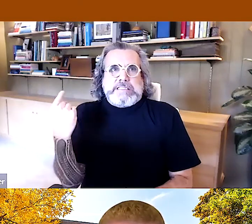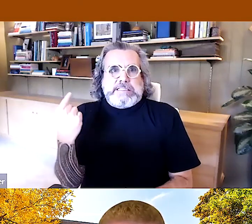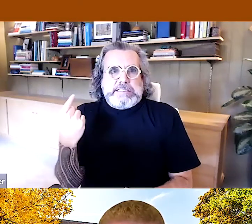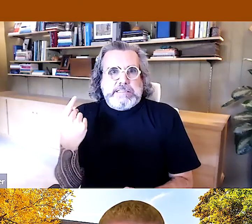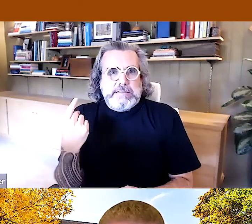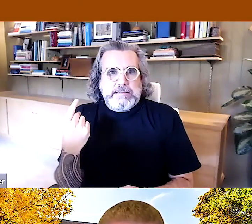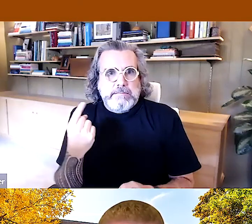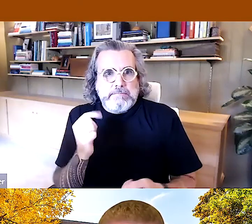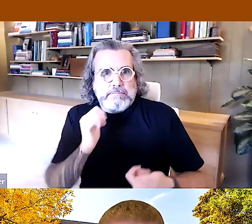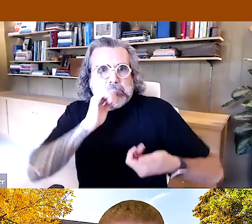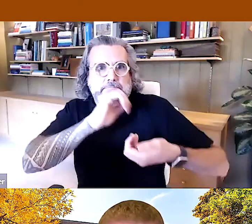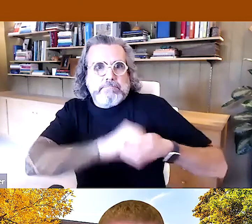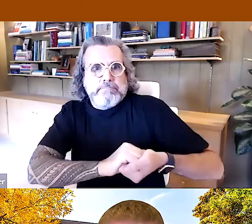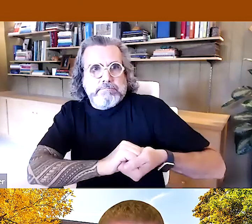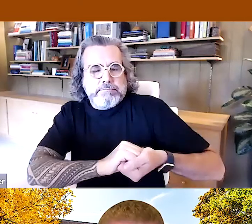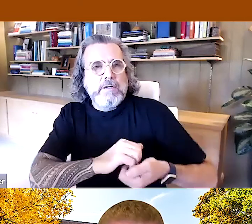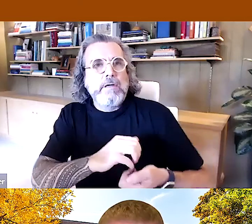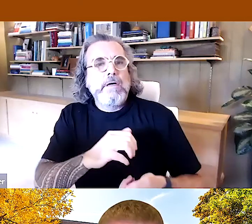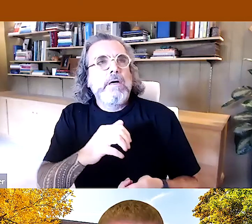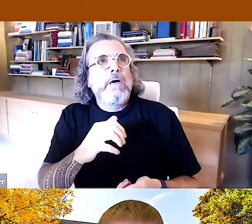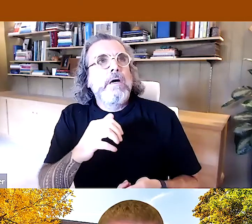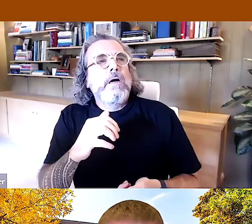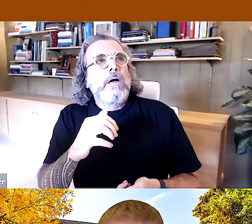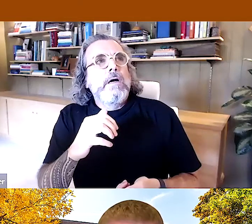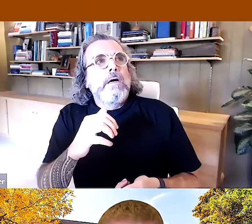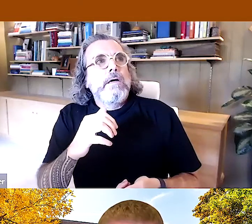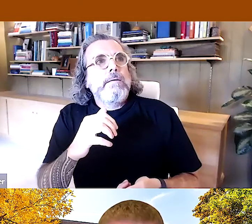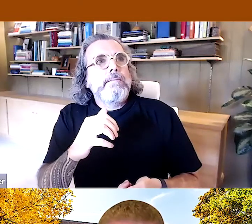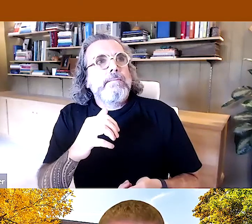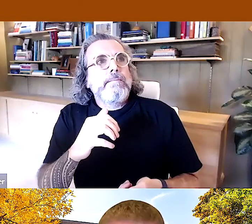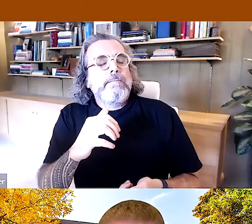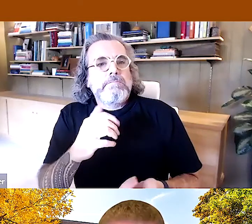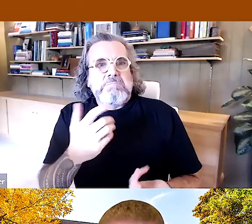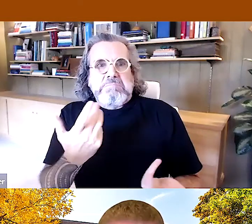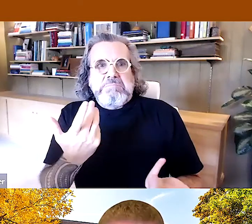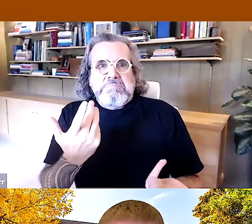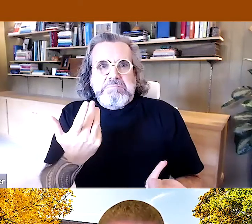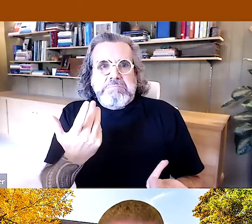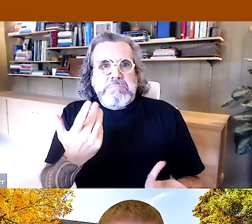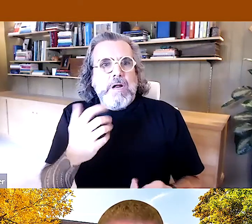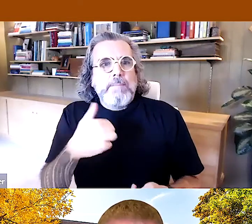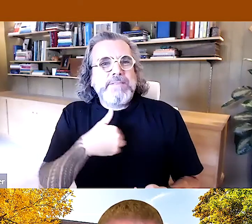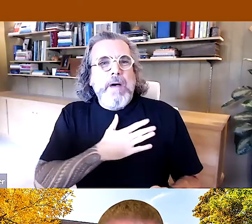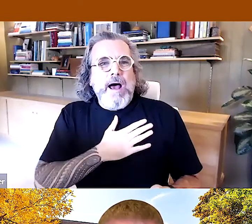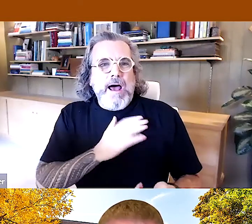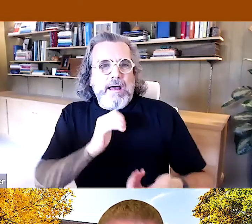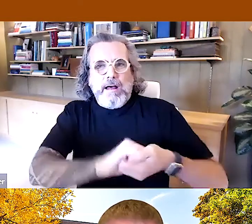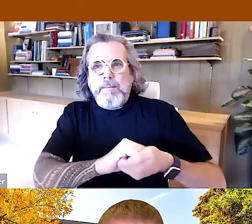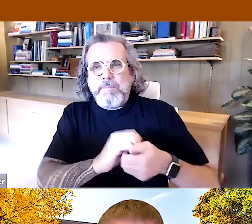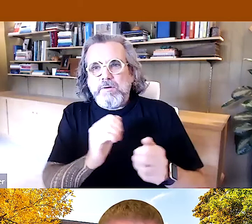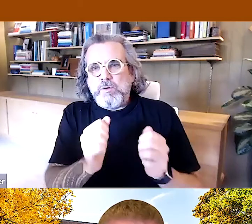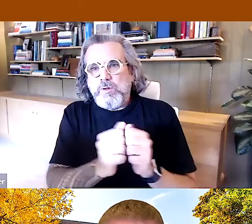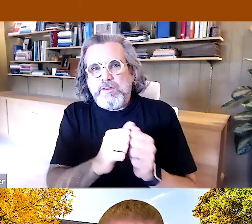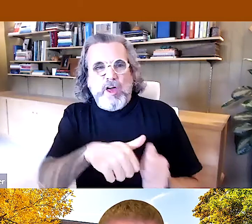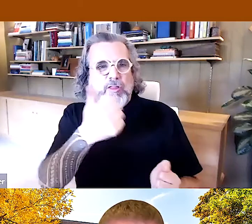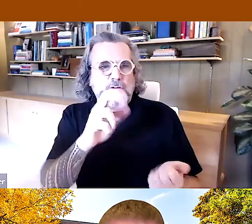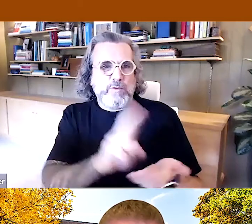I have never had any high risk partnerships or collaborations that I can speak of.